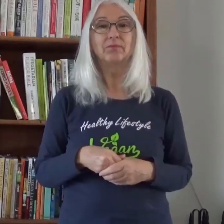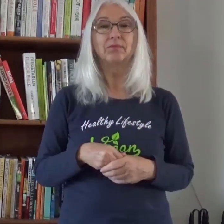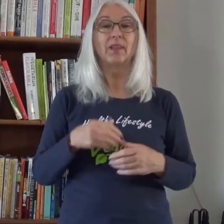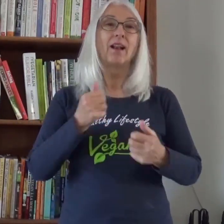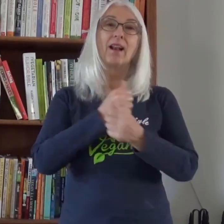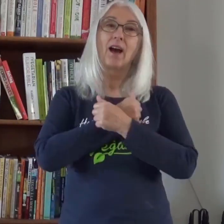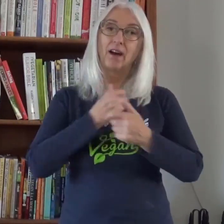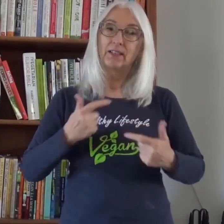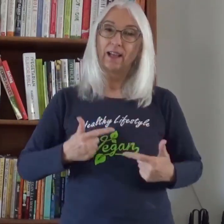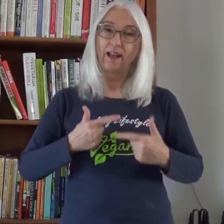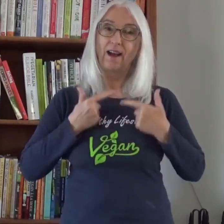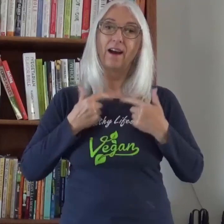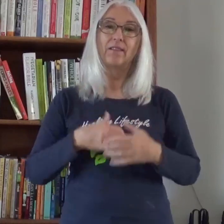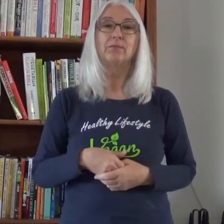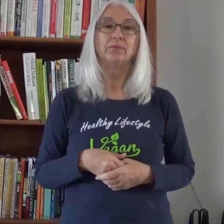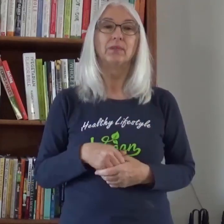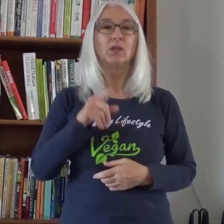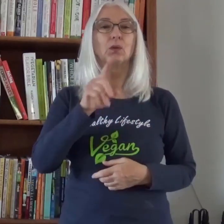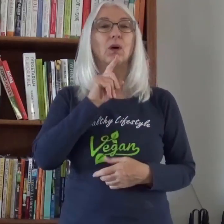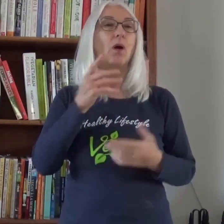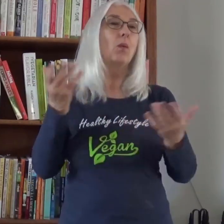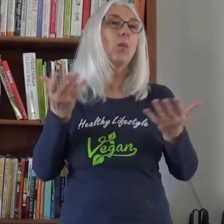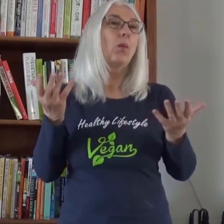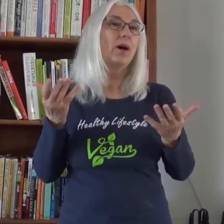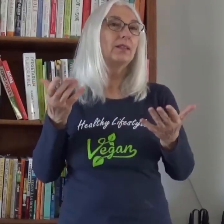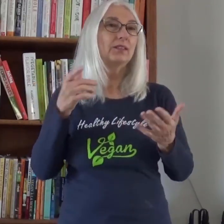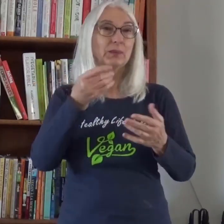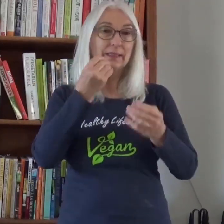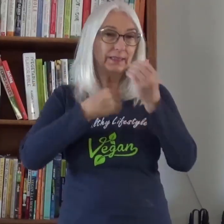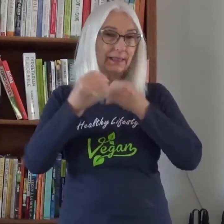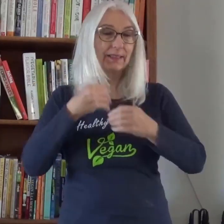and love life. You are what you eat.